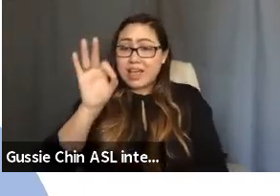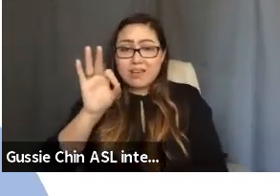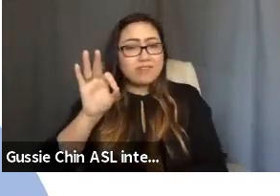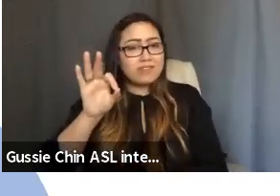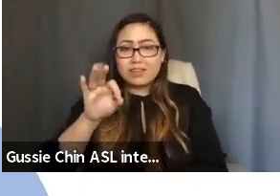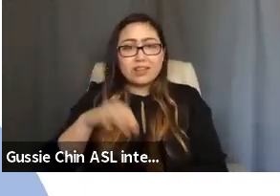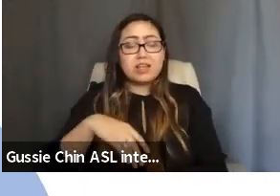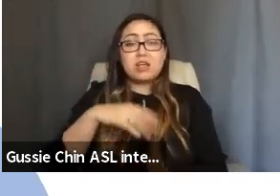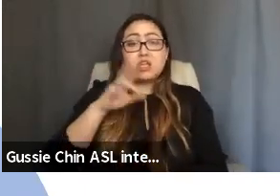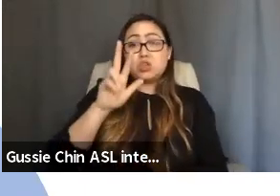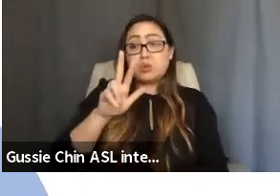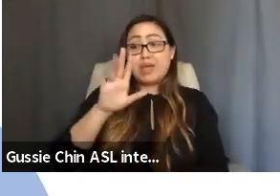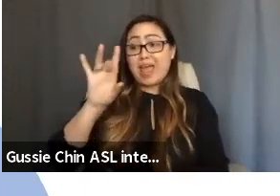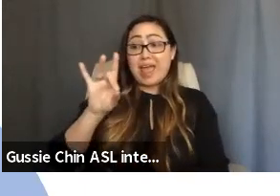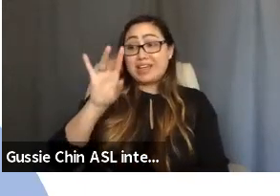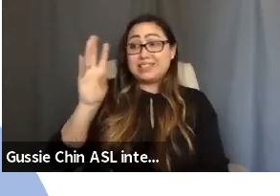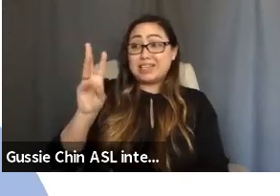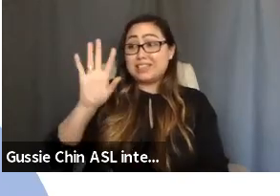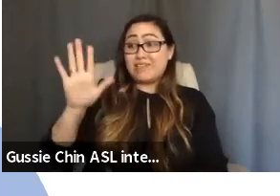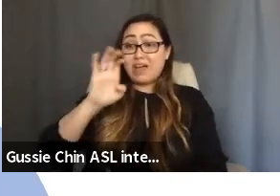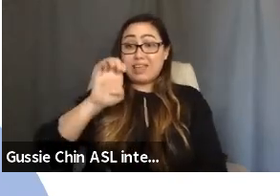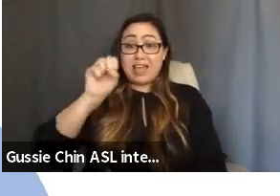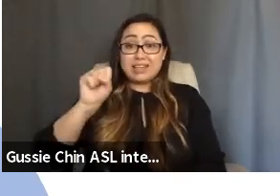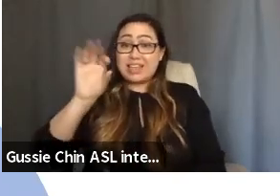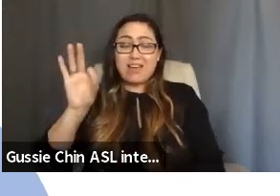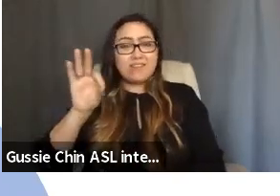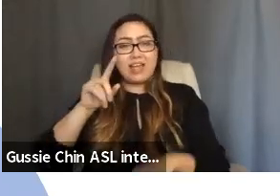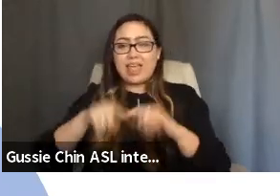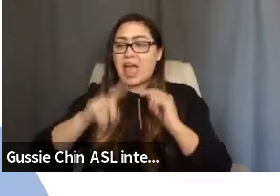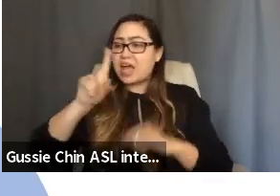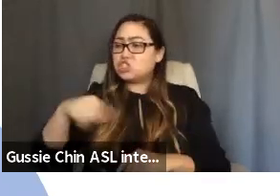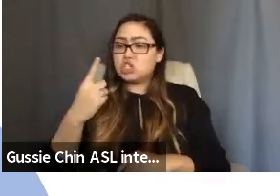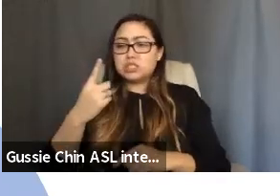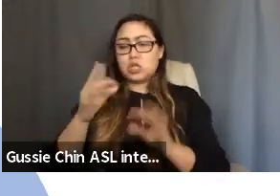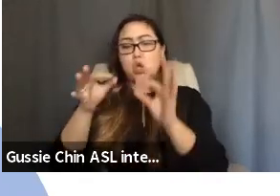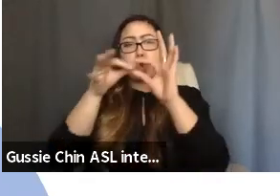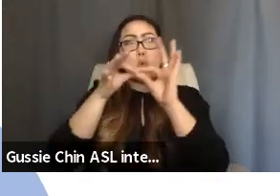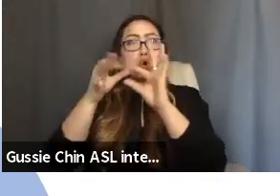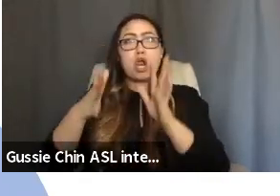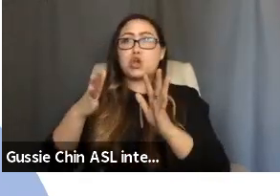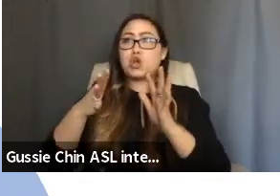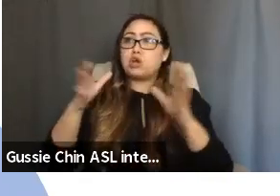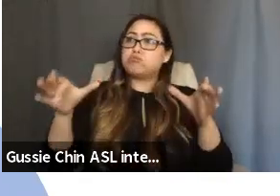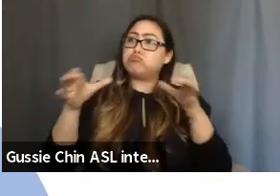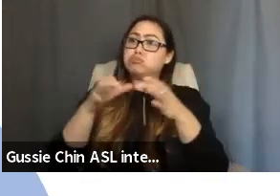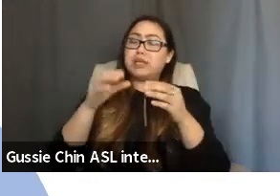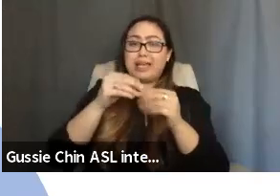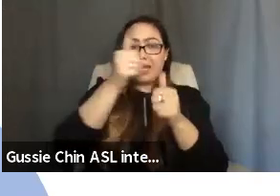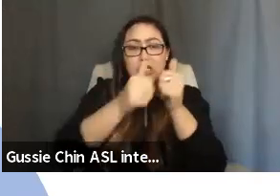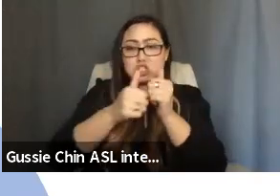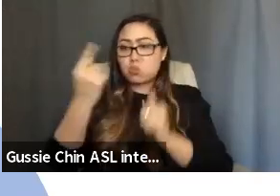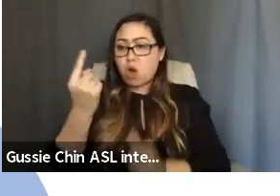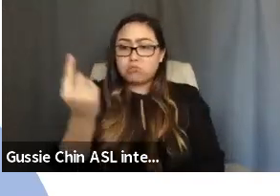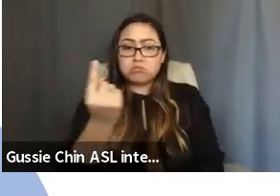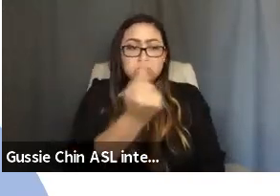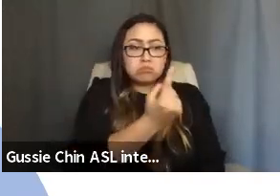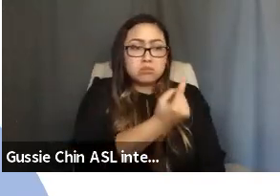6, 8 and 5 ESF. It can't just be a coordinator within each ESF. To go back to story we told at